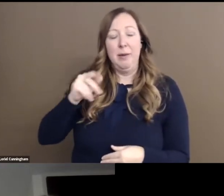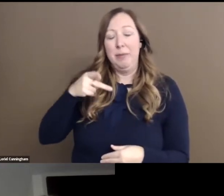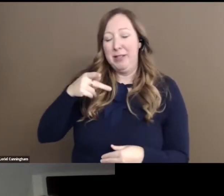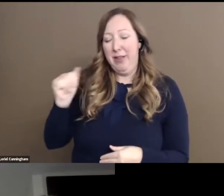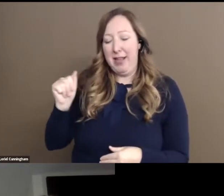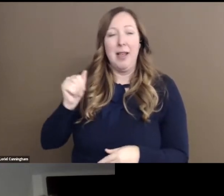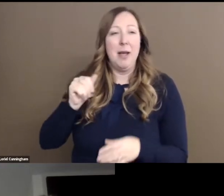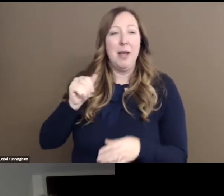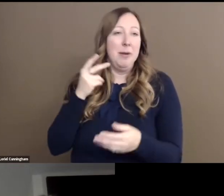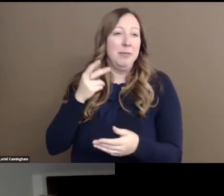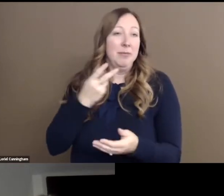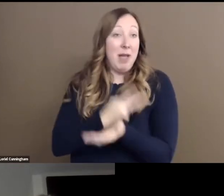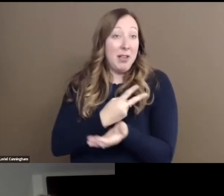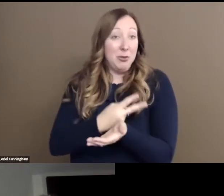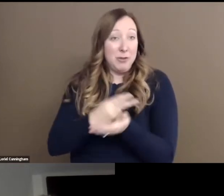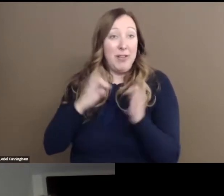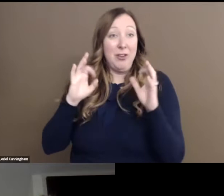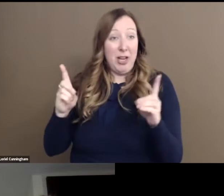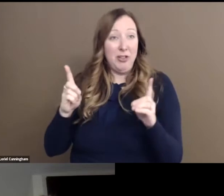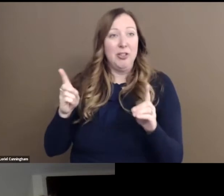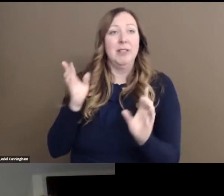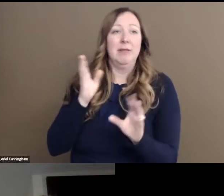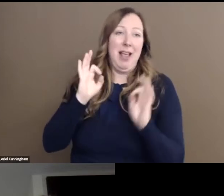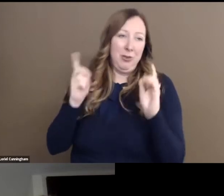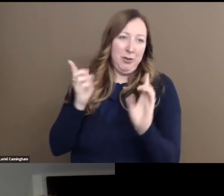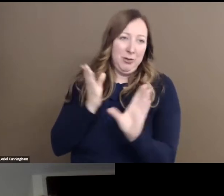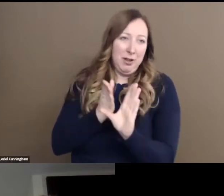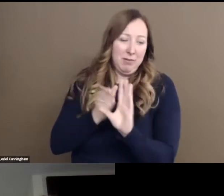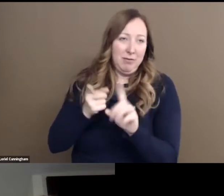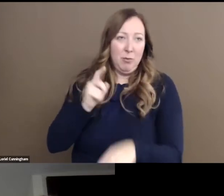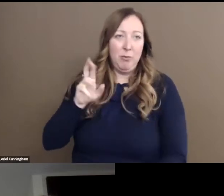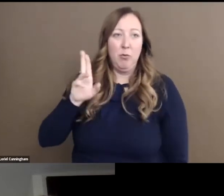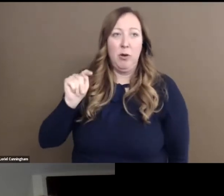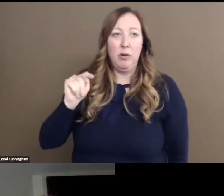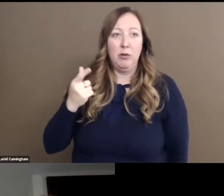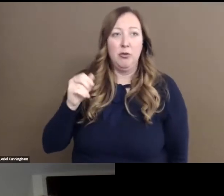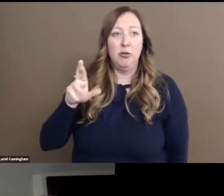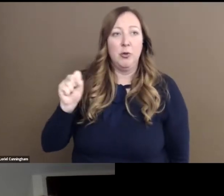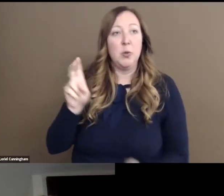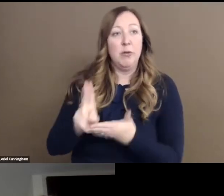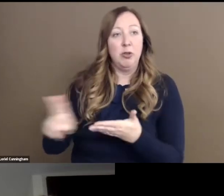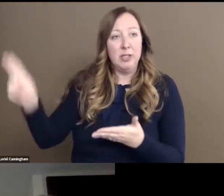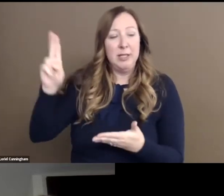educational psychology from rutgers